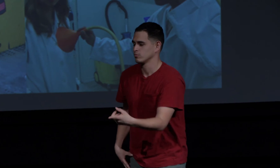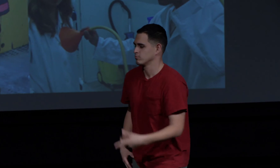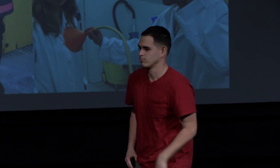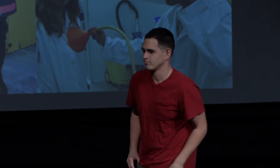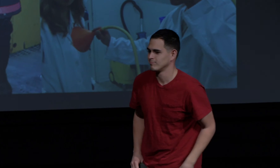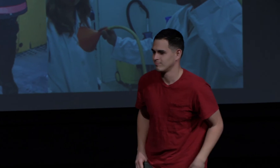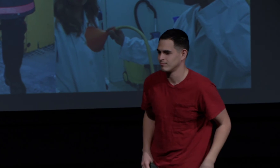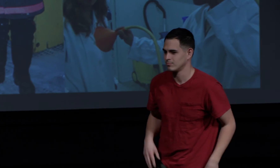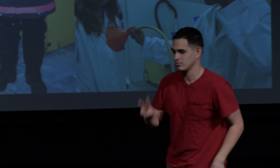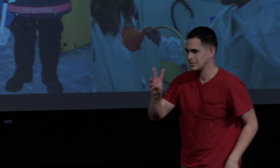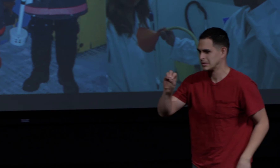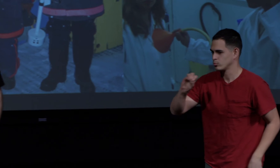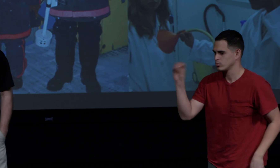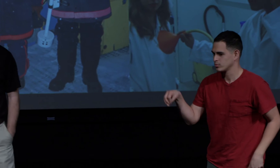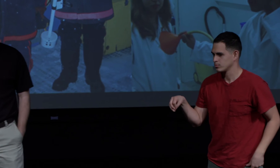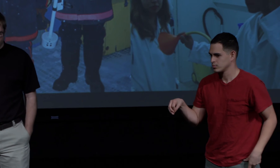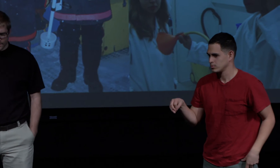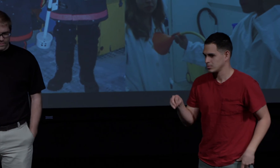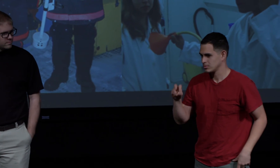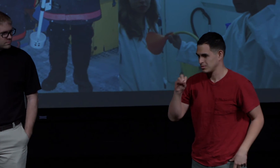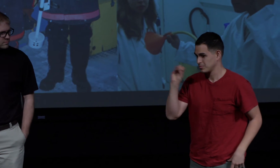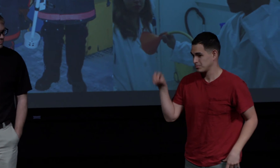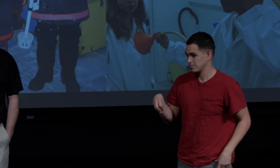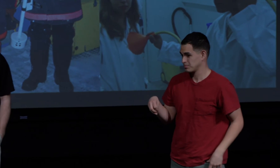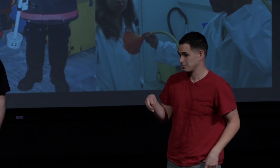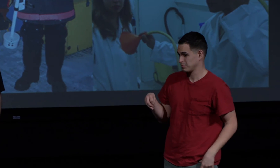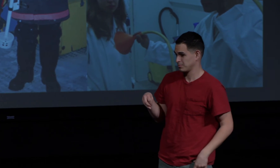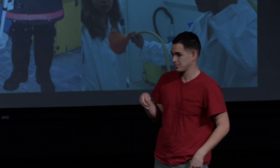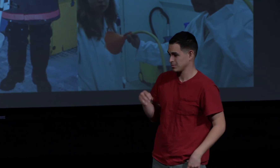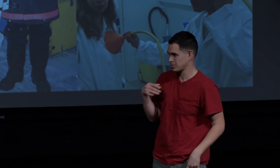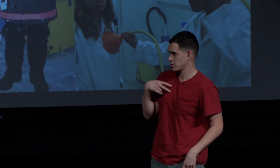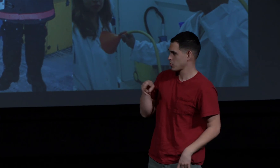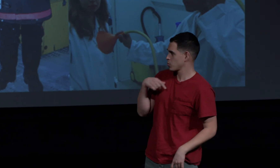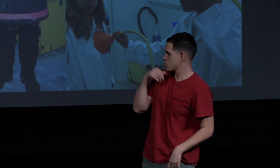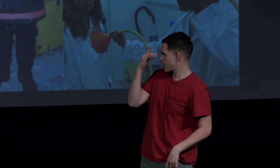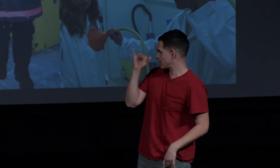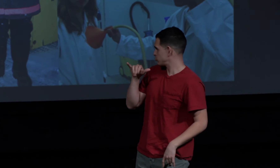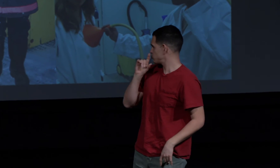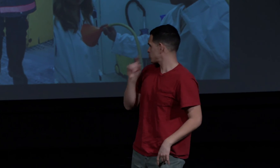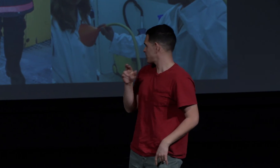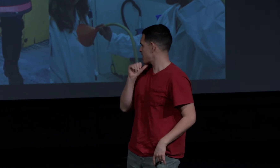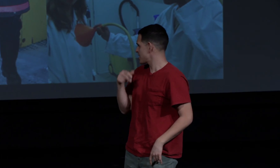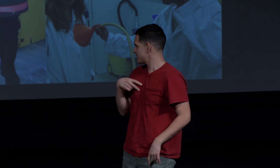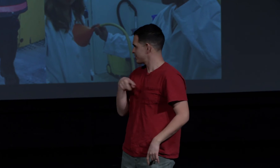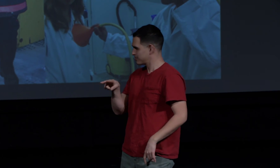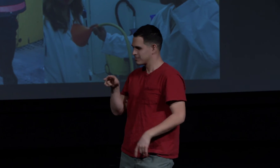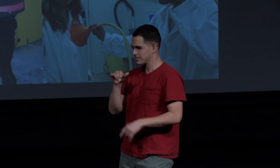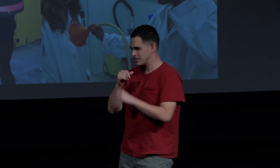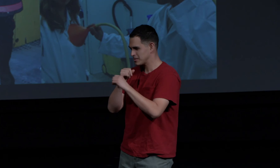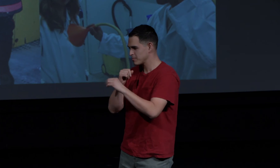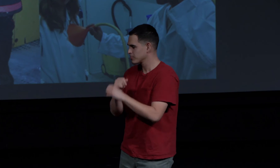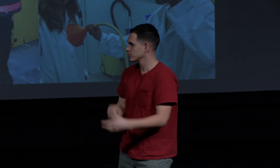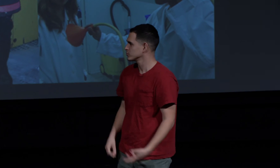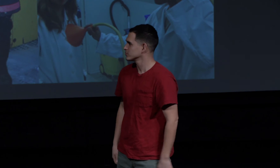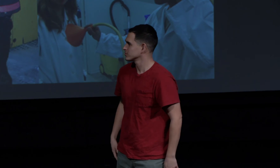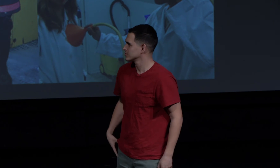in carbon concentrations and I was wondering if that advertisement is true to life.